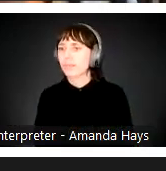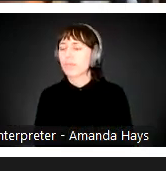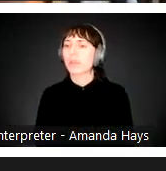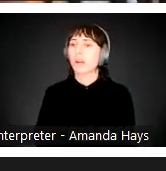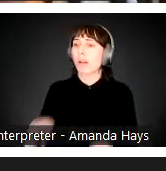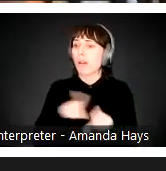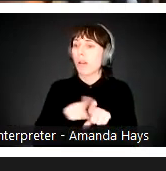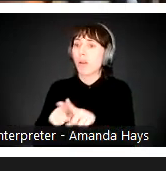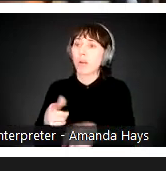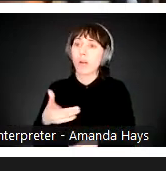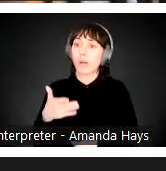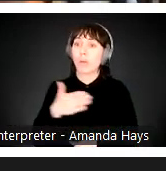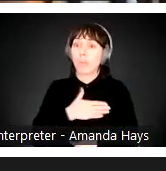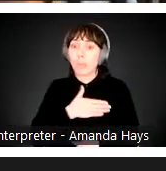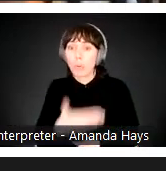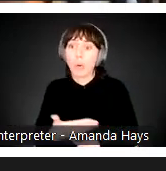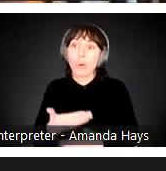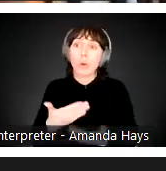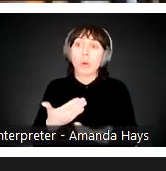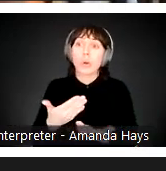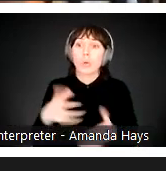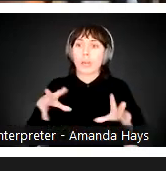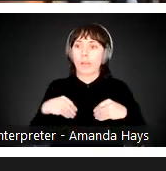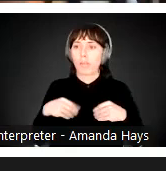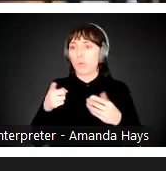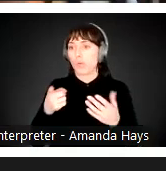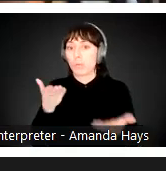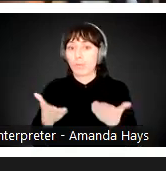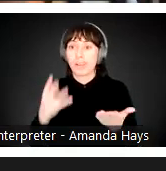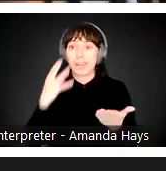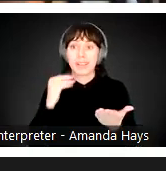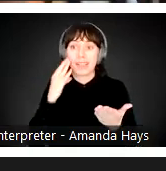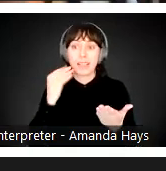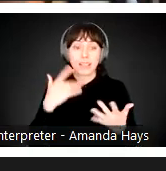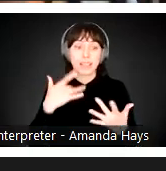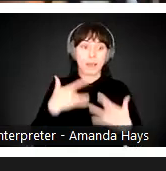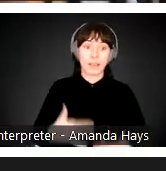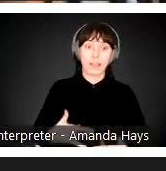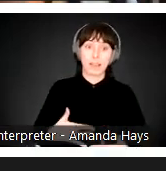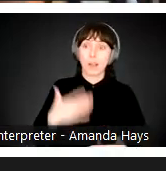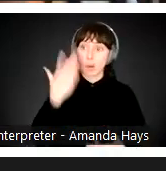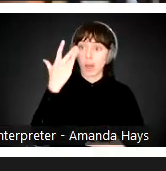to the fact that you might have both and. Right? Like you might be also getting depressed from the fact that you've been,